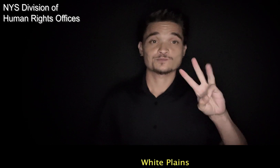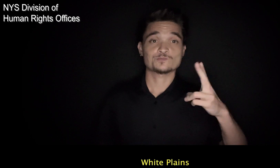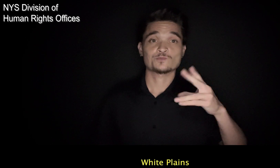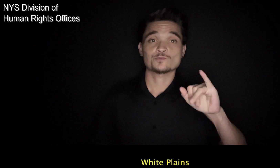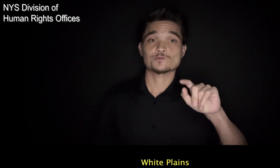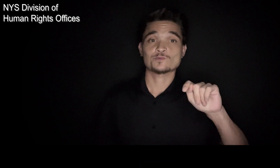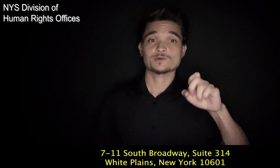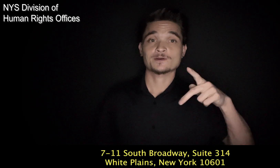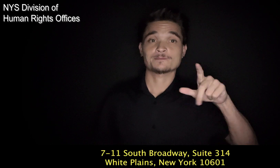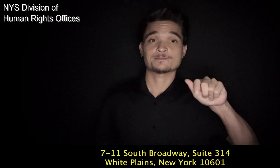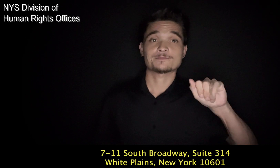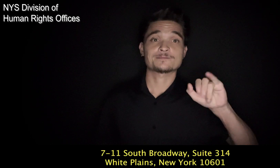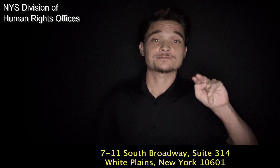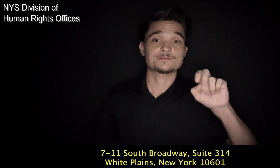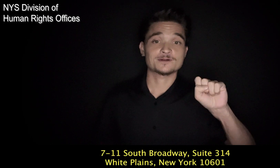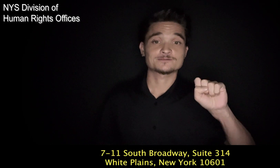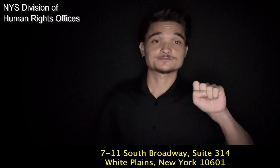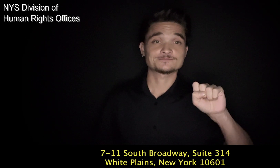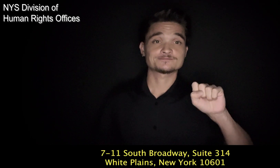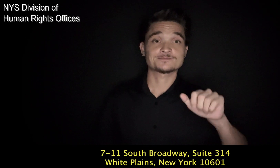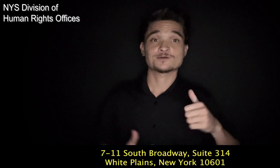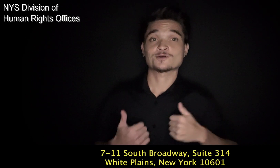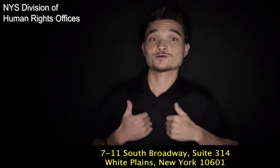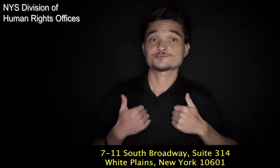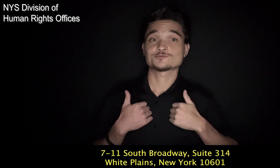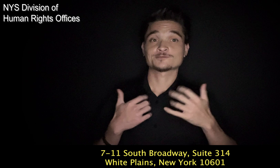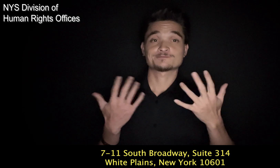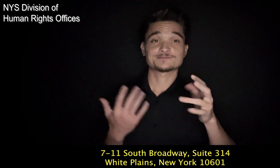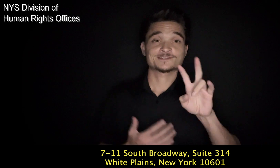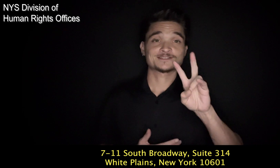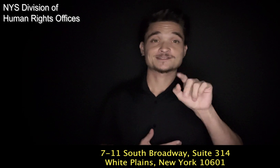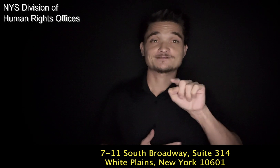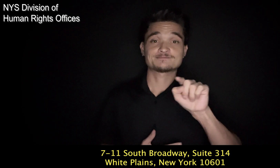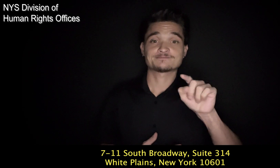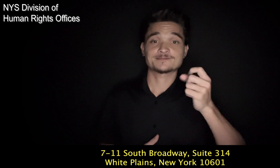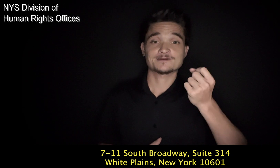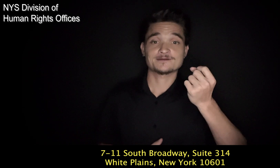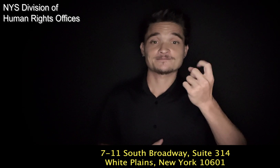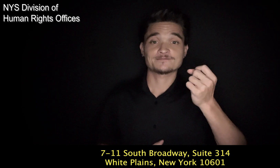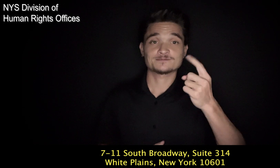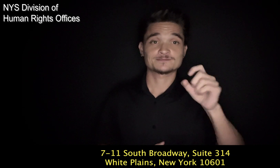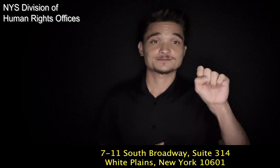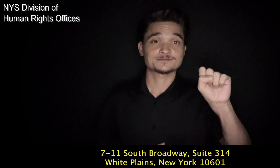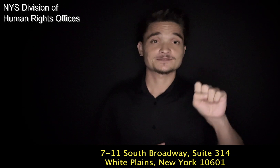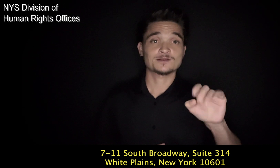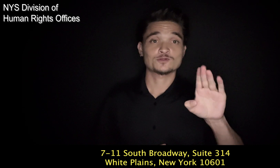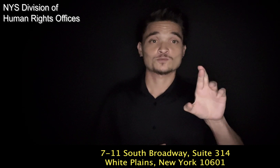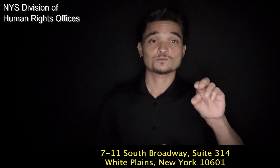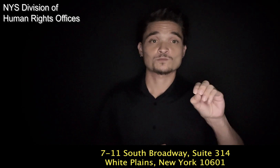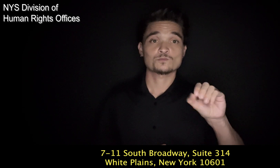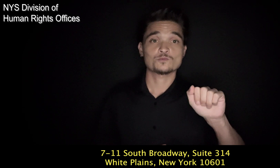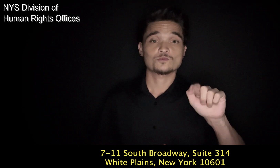White Plains 7-11 South Broadway, Suite 314 White Plains, New York 10601